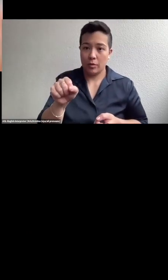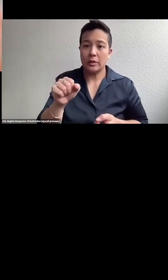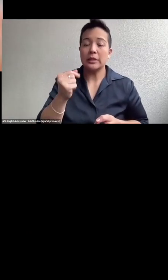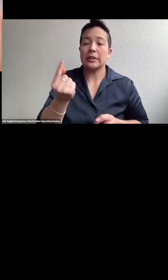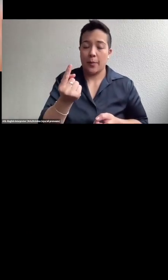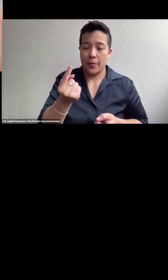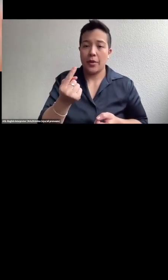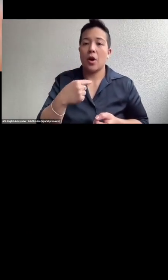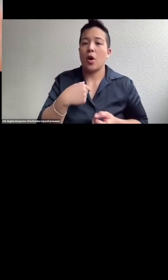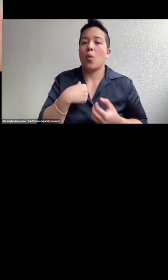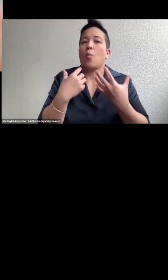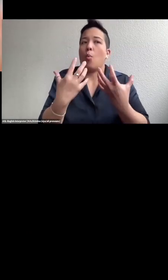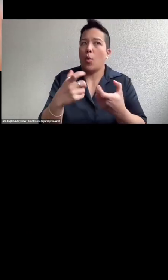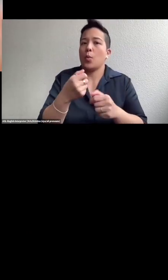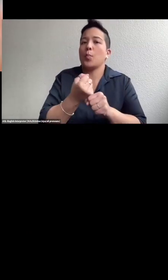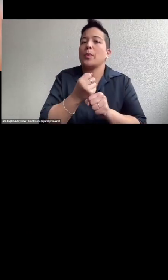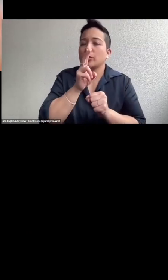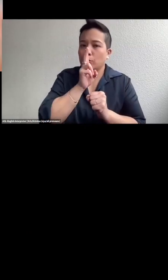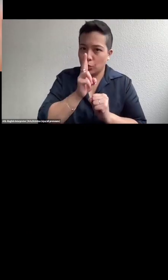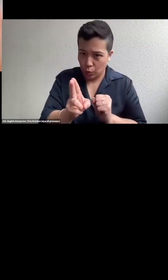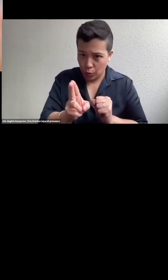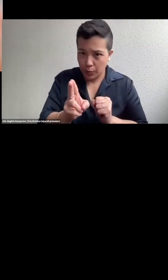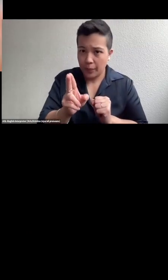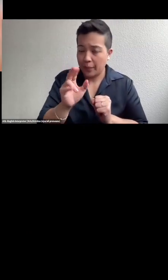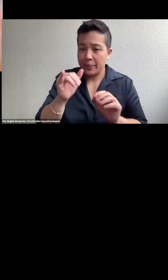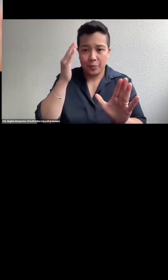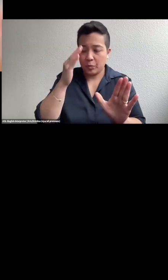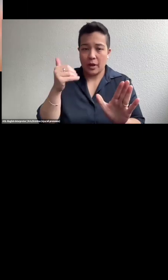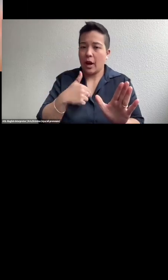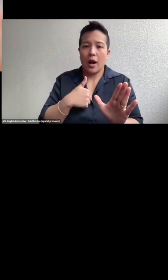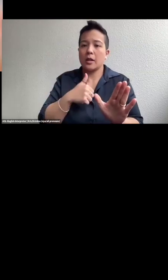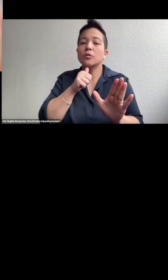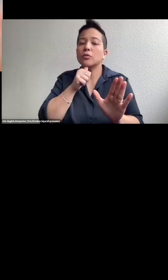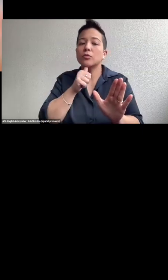wanted to make sure that because I can't teach